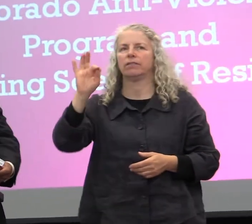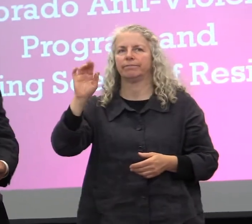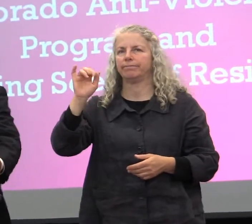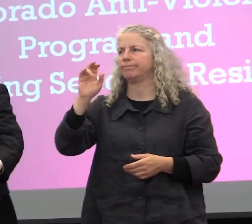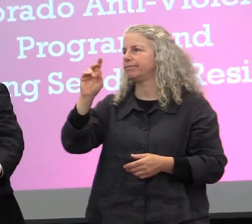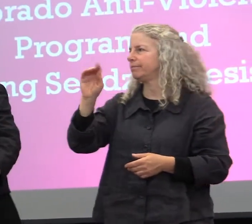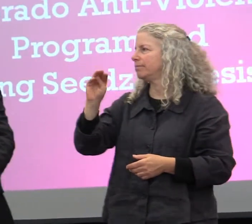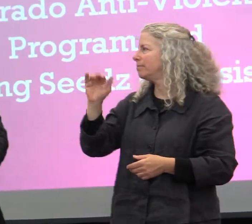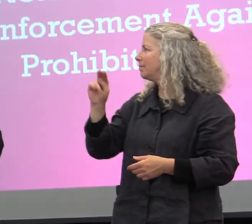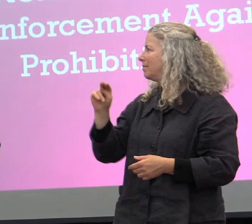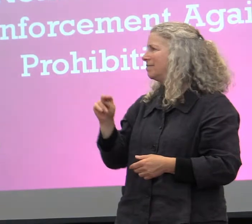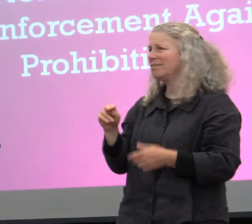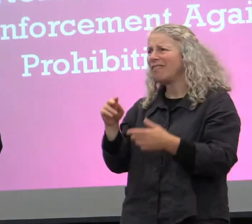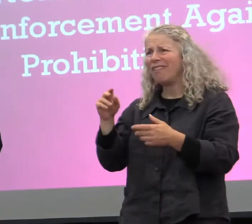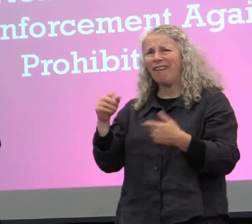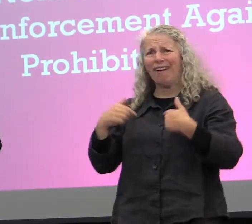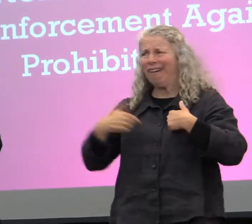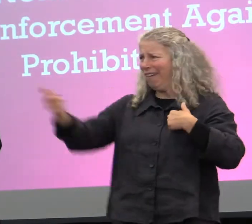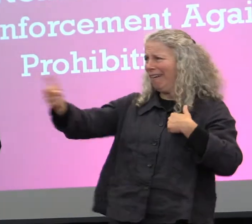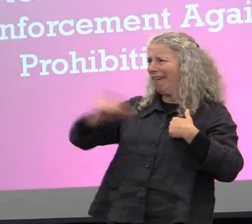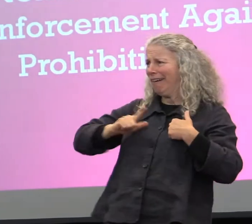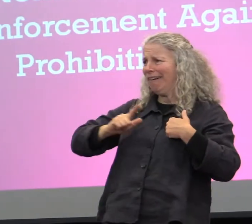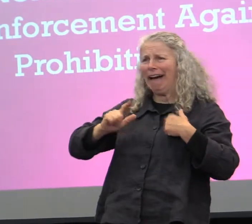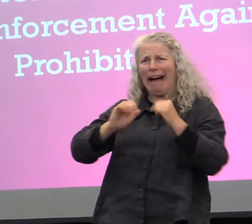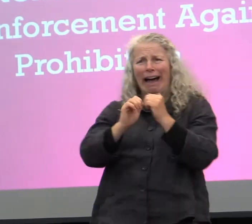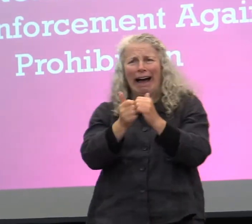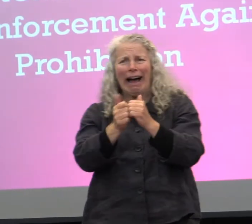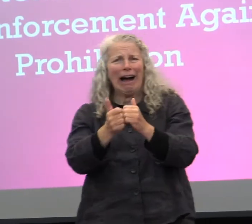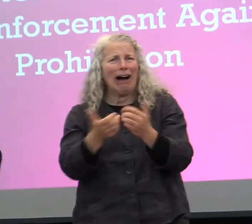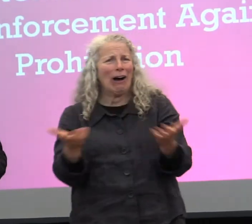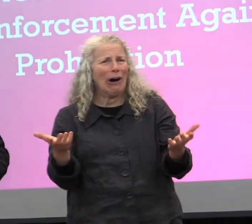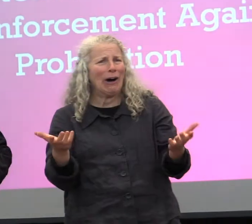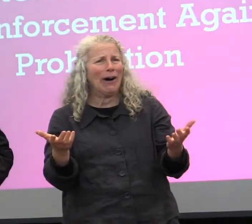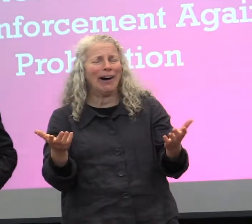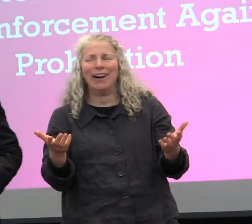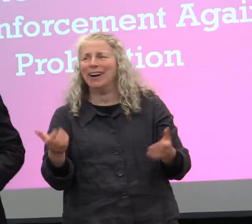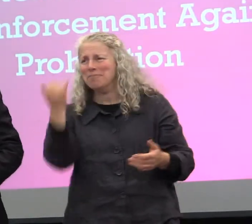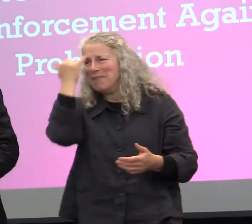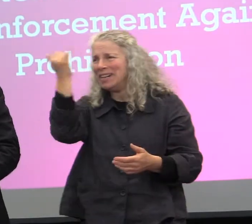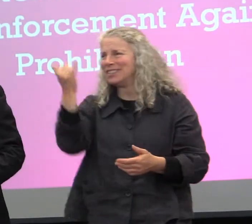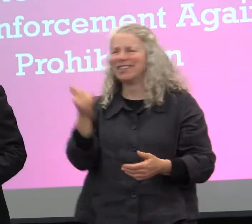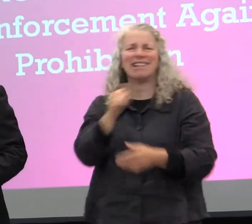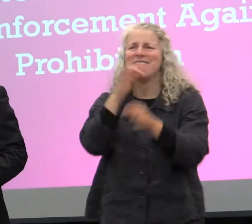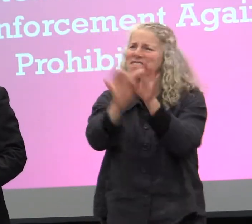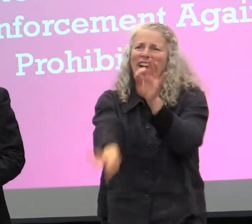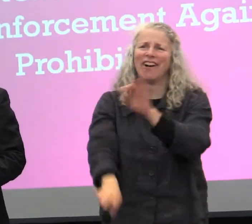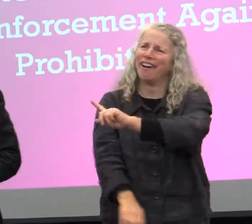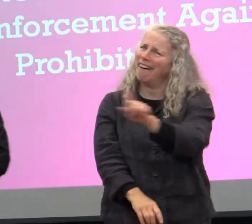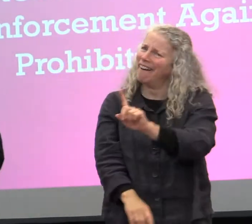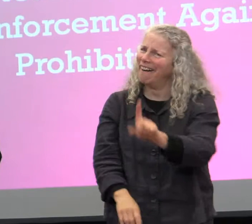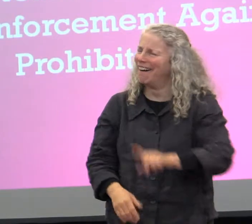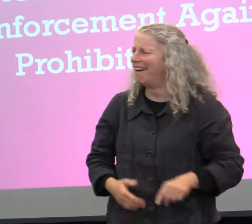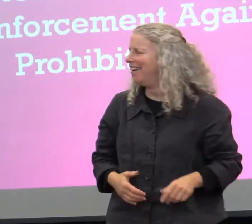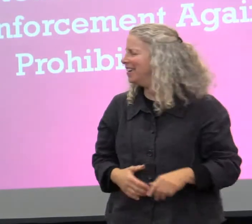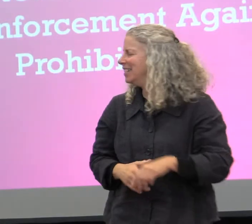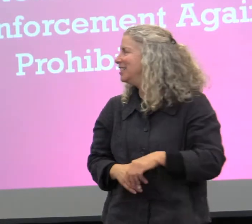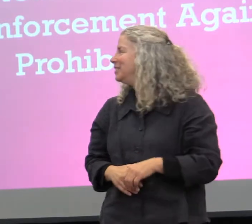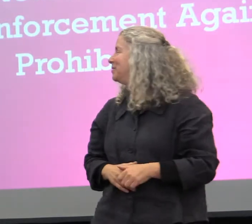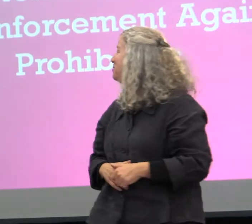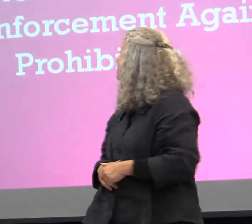You really want me to go after that? This is so unfair, oh my goodness.